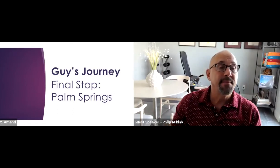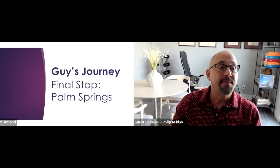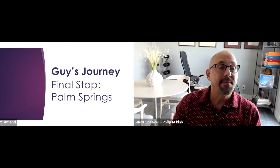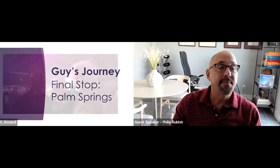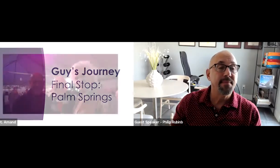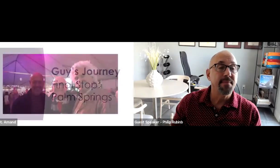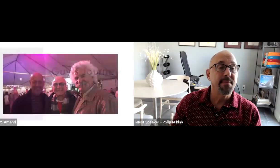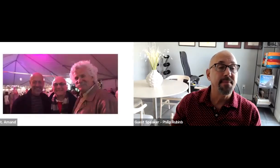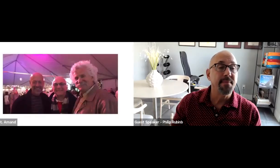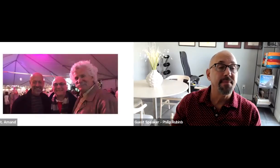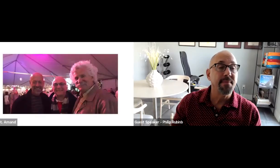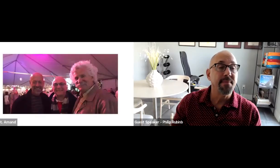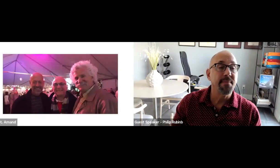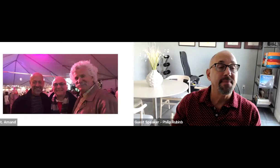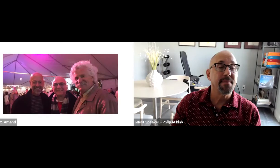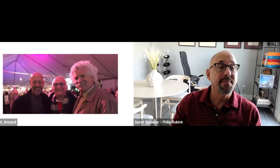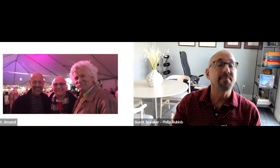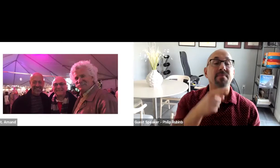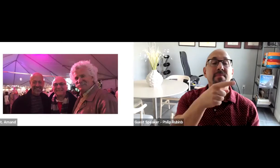the next slide, please?